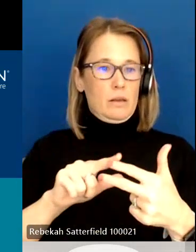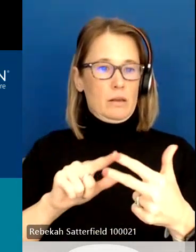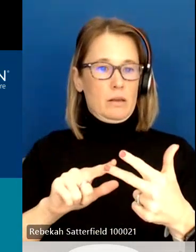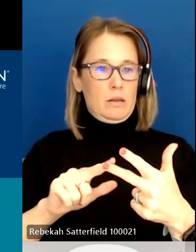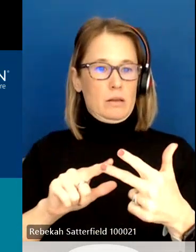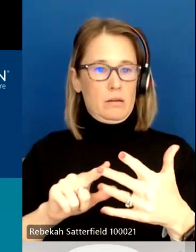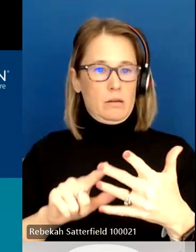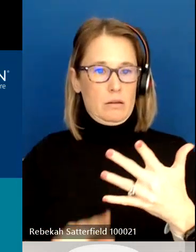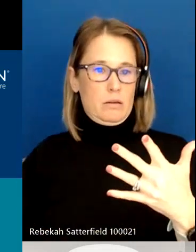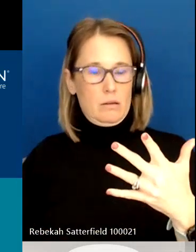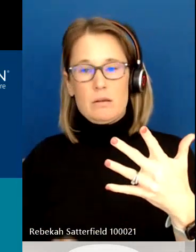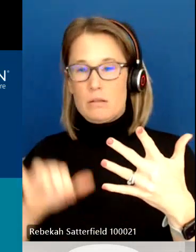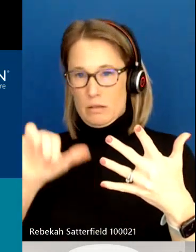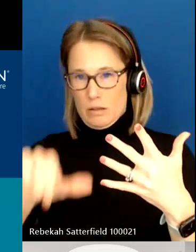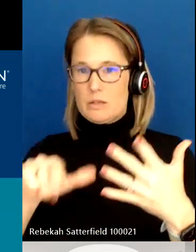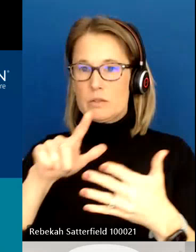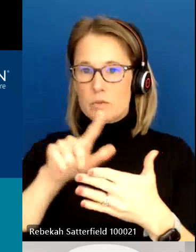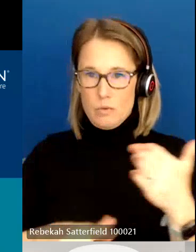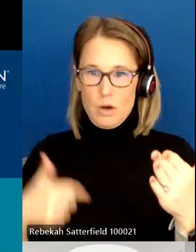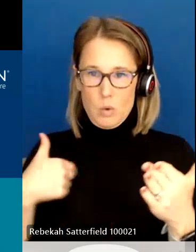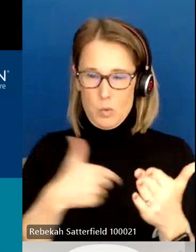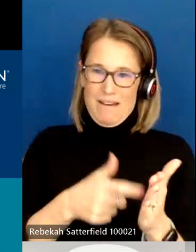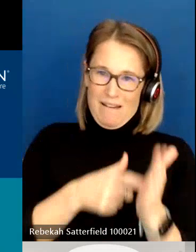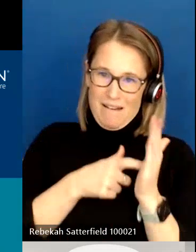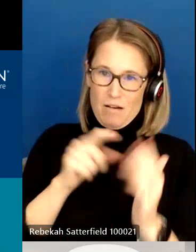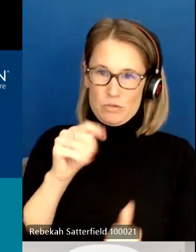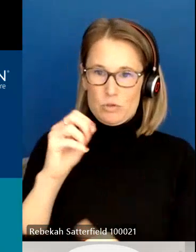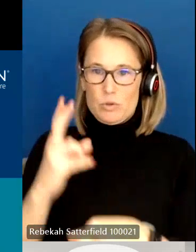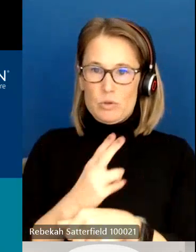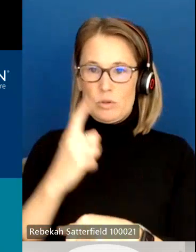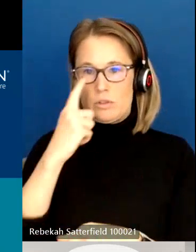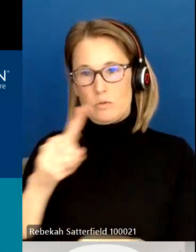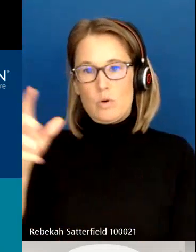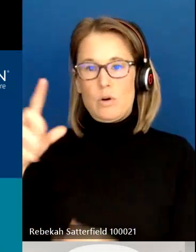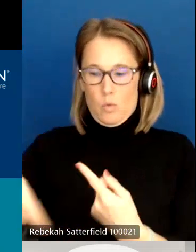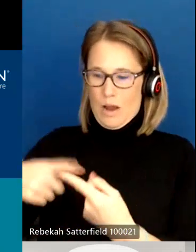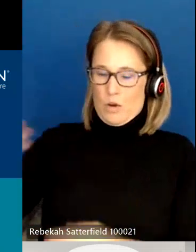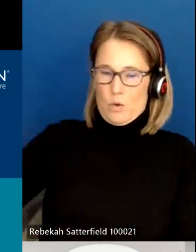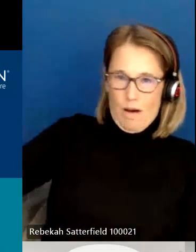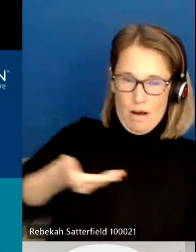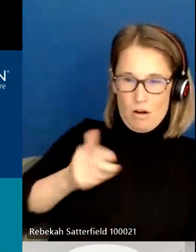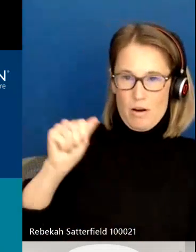acquiring an AI tool and on the next slide please we'll look at what it means to to identify the